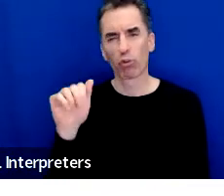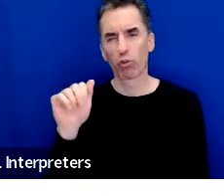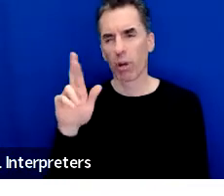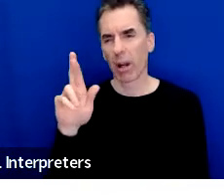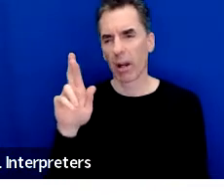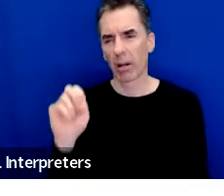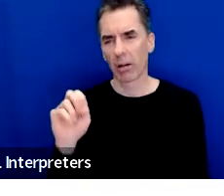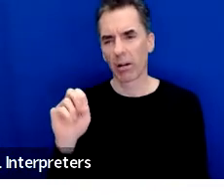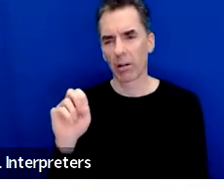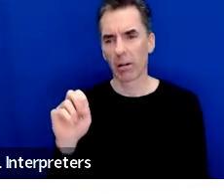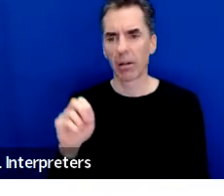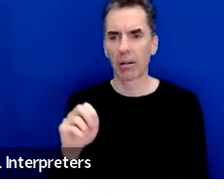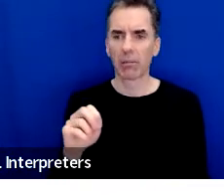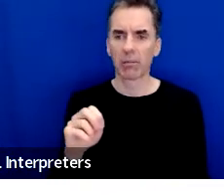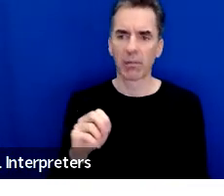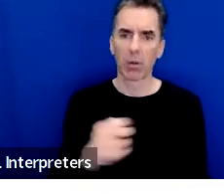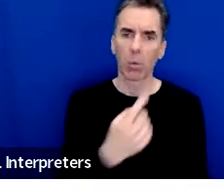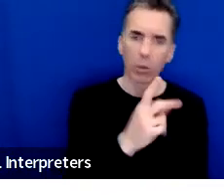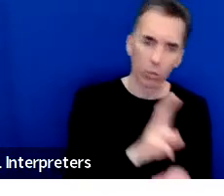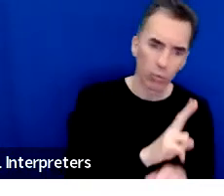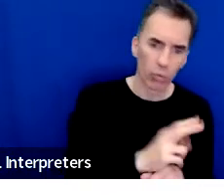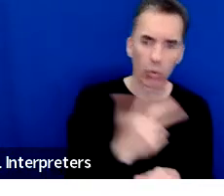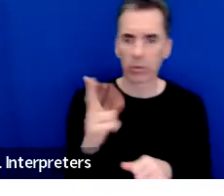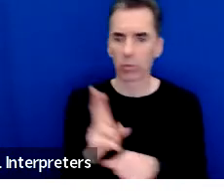or three user we try to avoid avoid those licenses